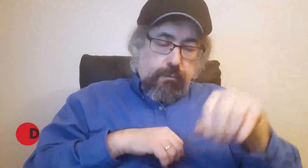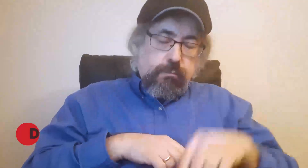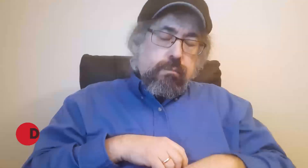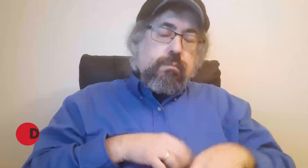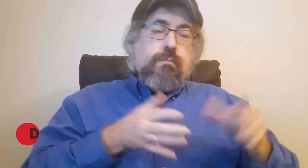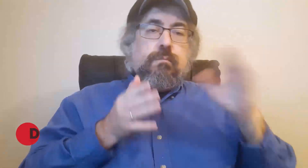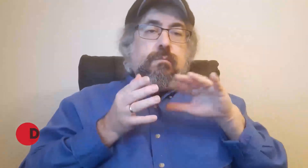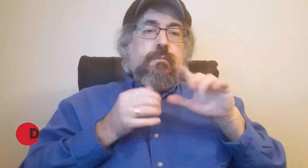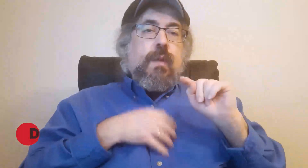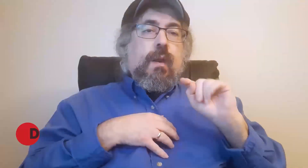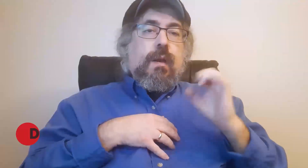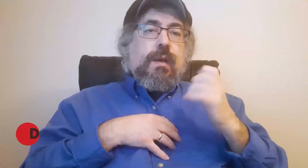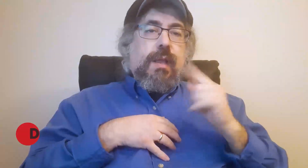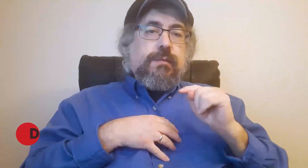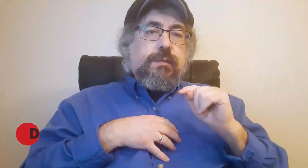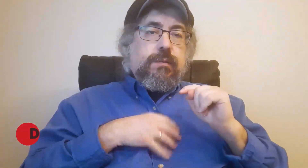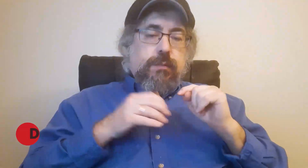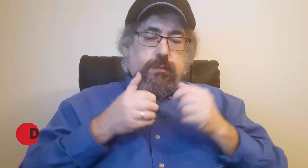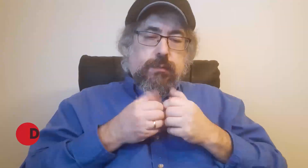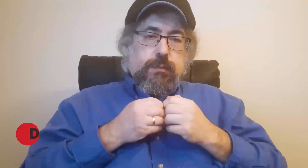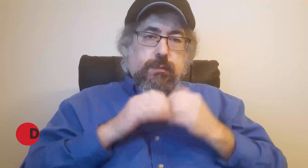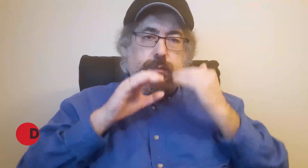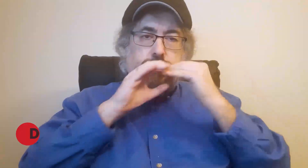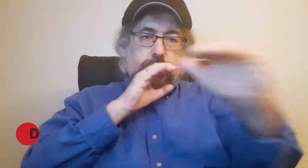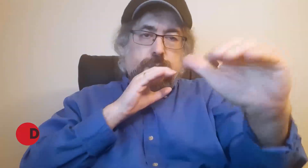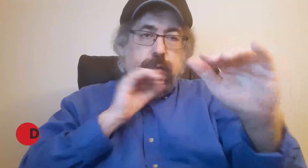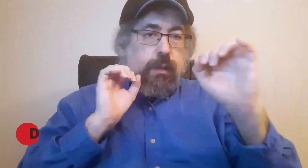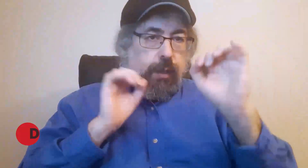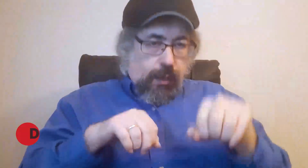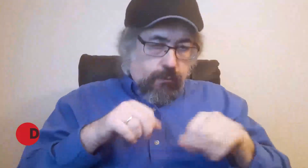and anyone can text the number.